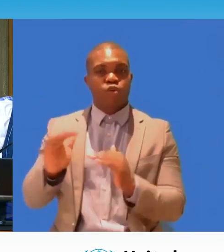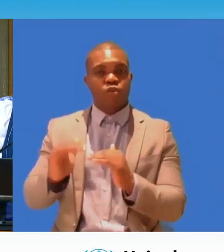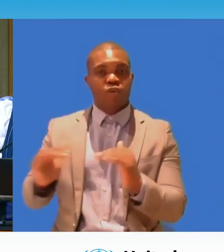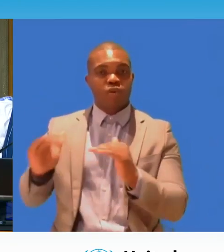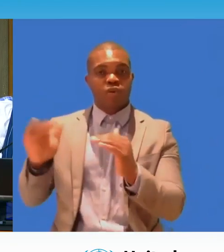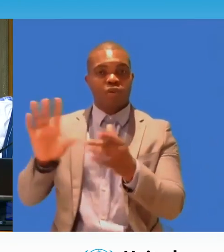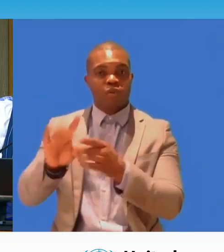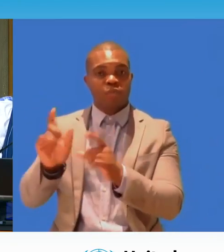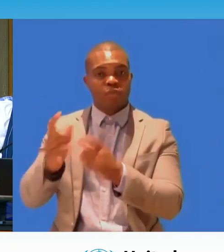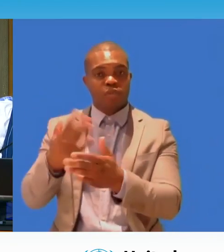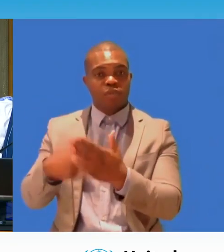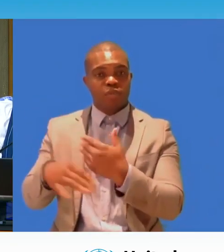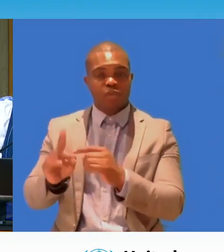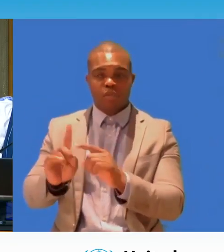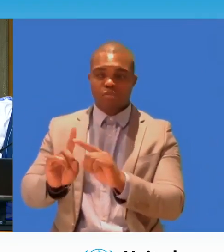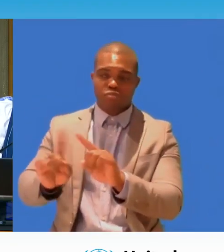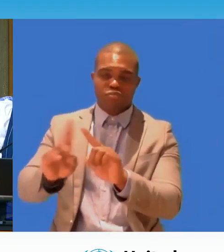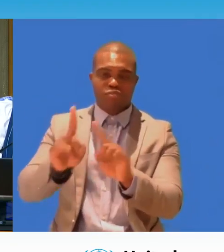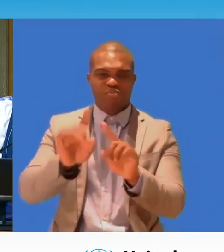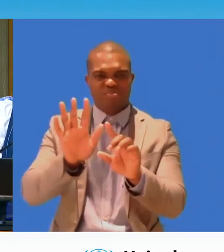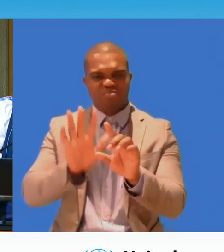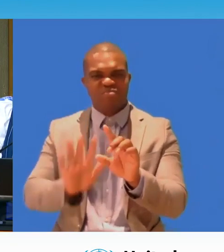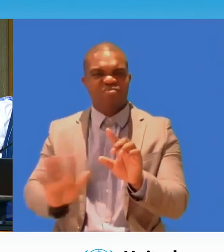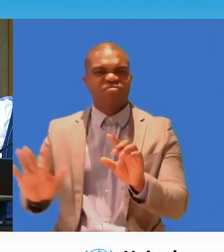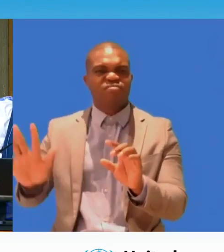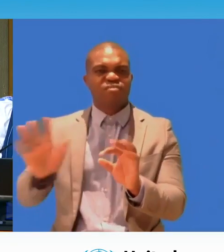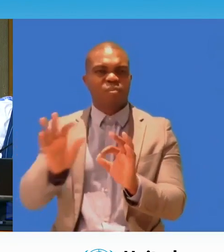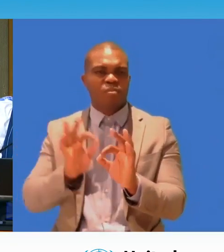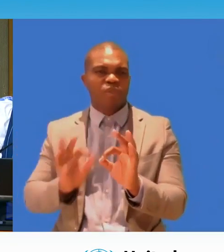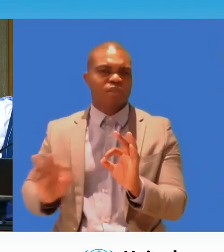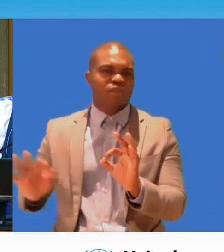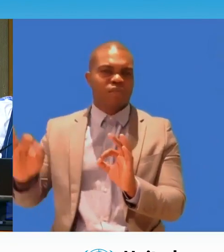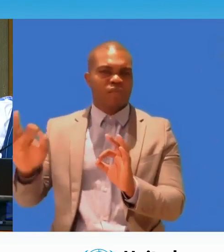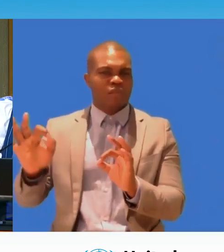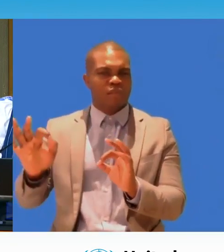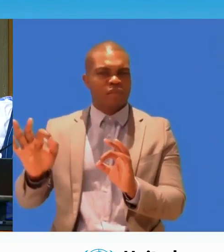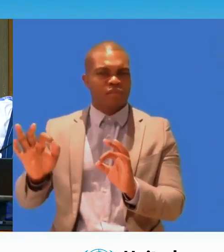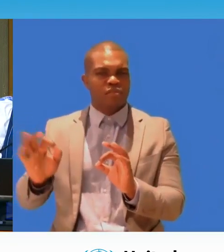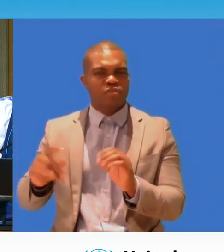disability an indigenous person disability a person disability from the small island